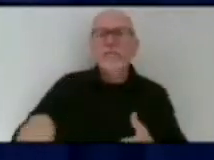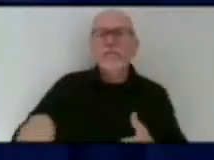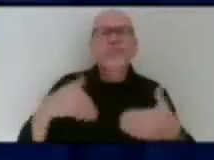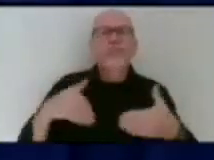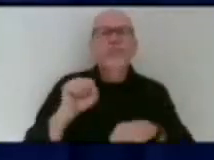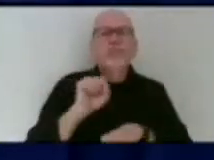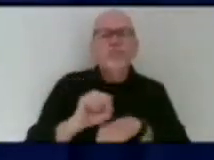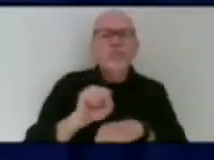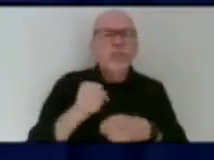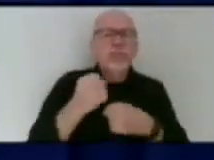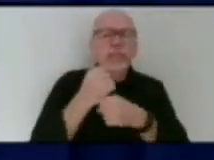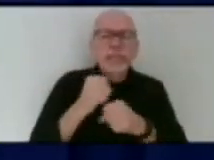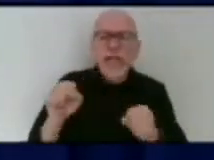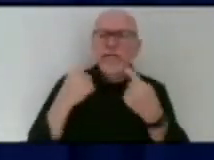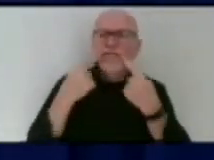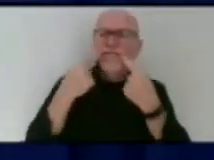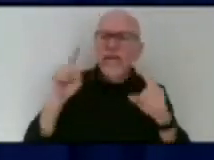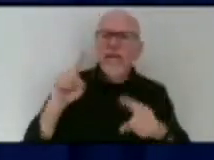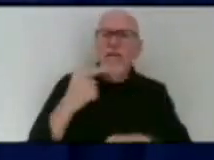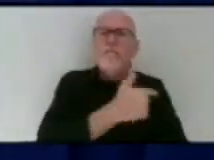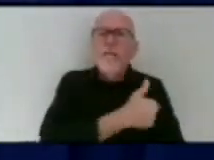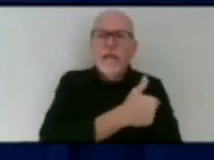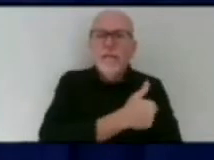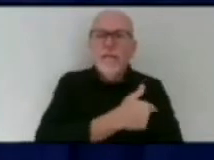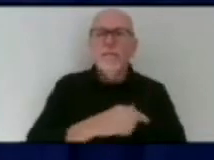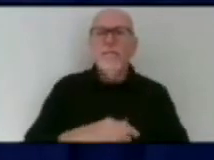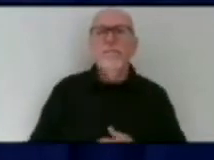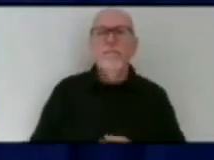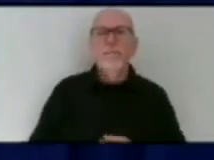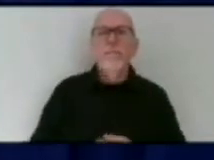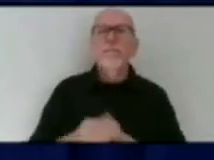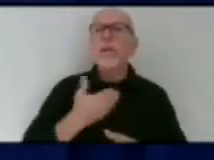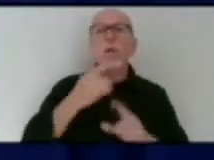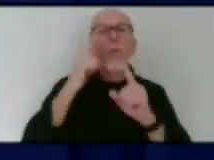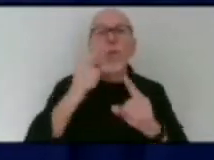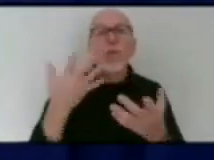vaccine. Our goal is to prevent people from getting Cove in 19 in the first